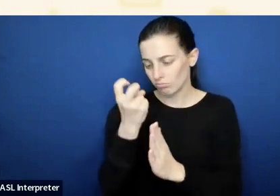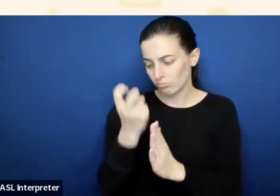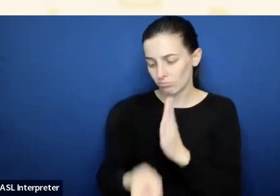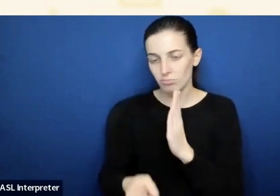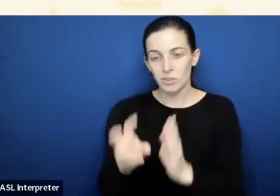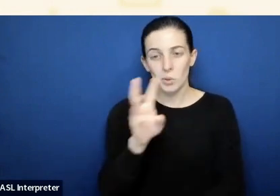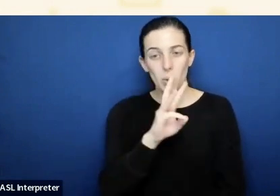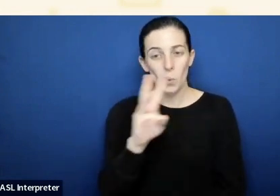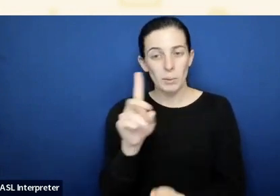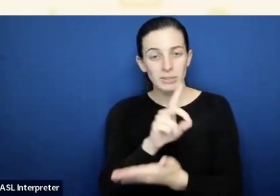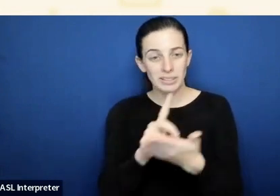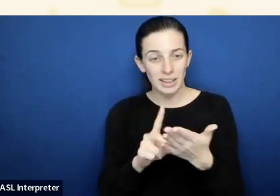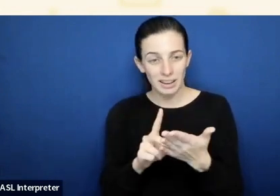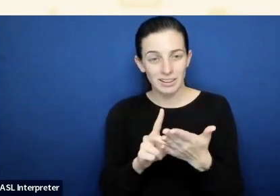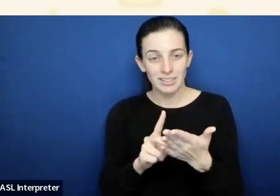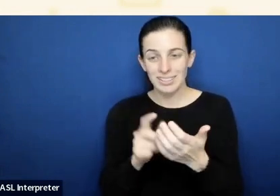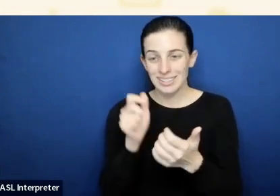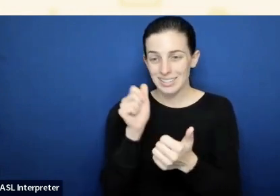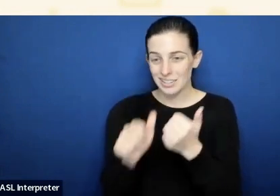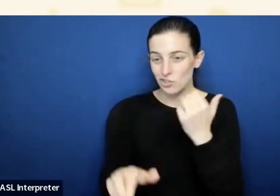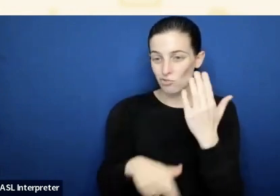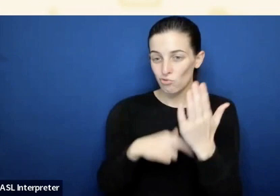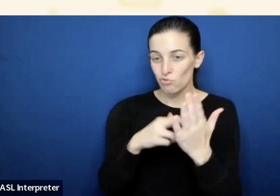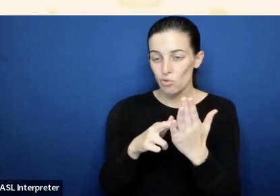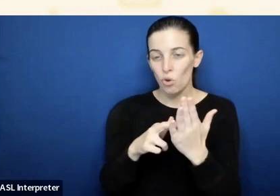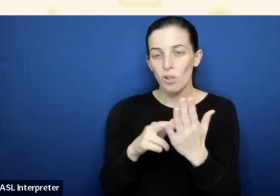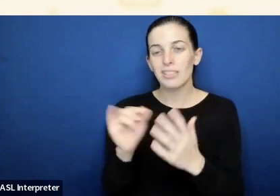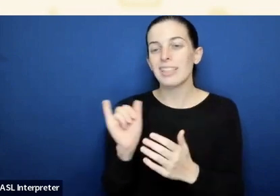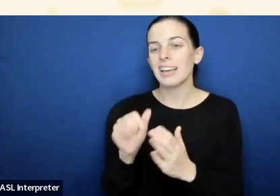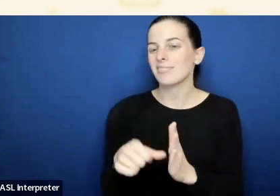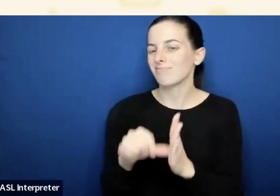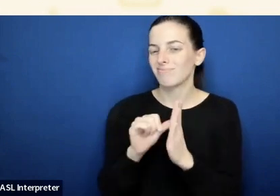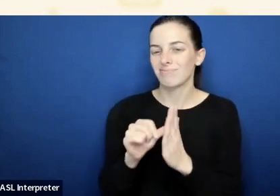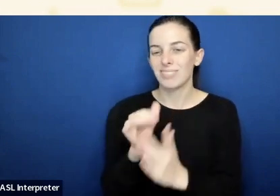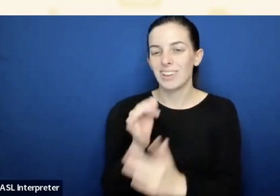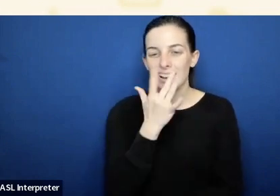Each role I play is like a distinct color to my life's canvas,